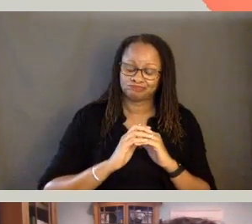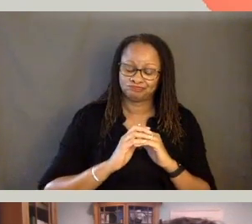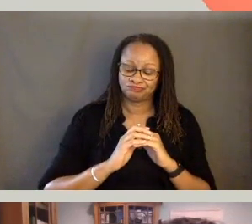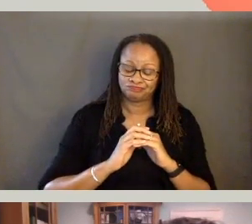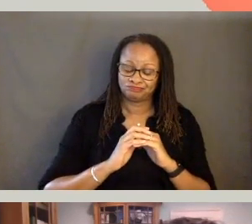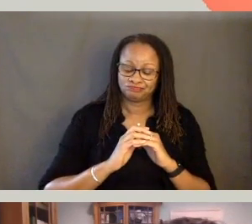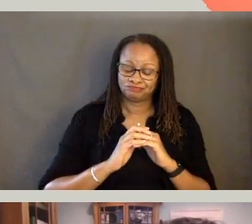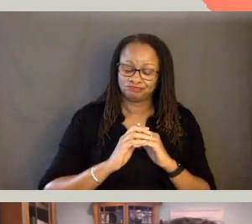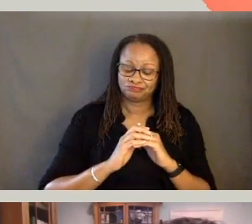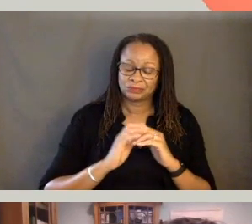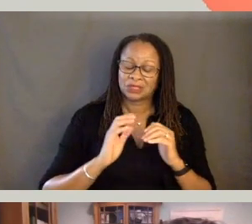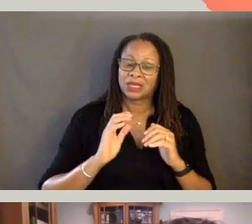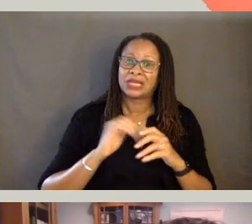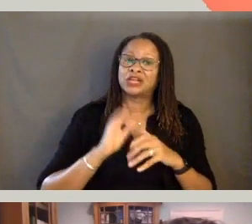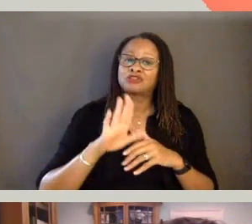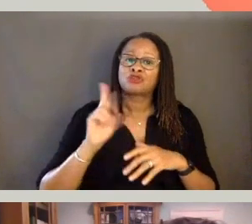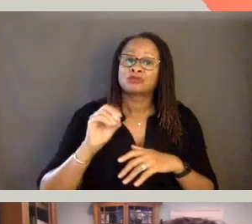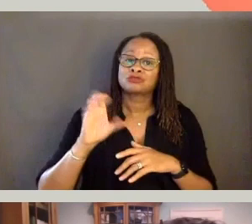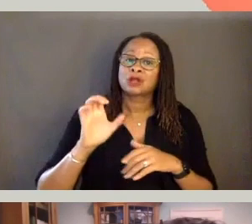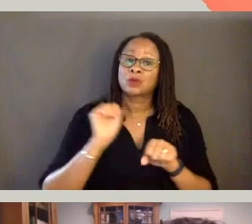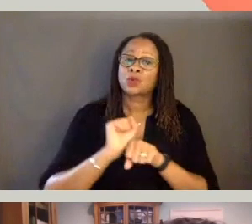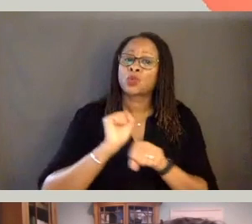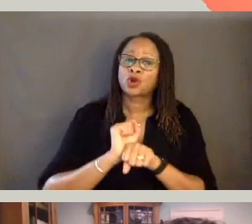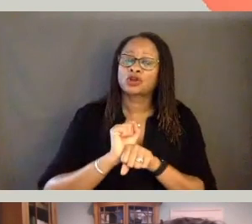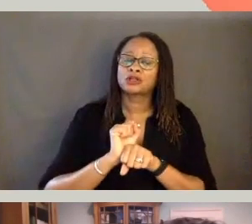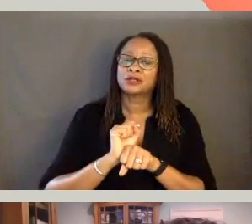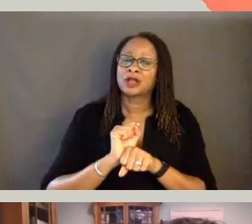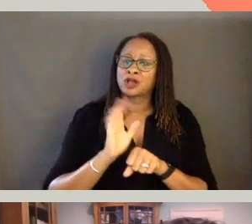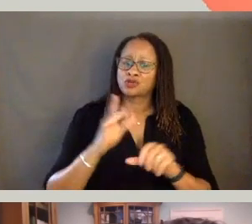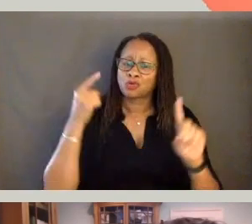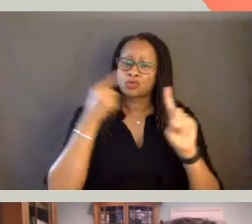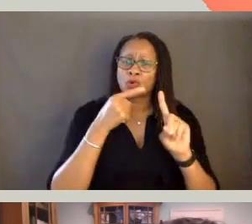who did you seek to empower and who are you empowering?